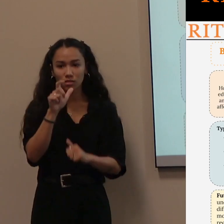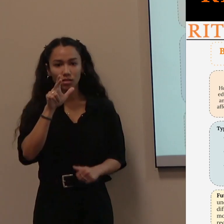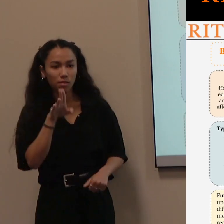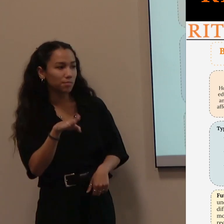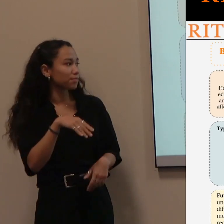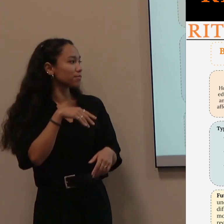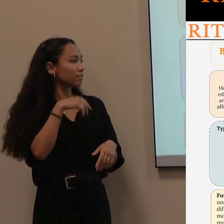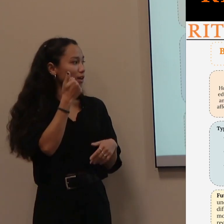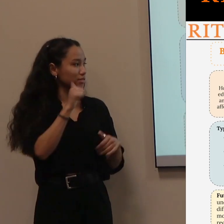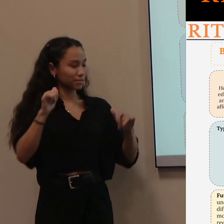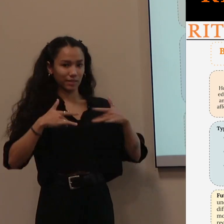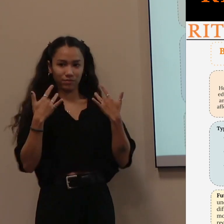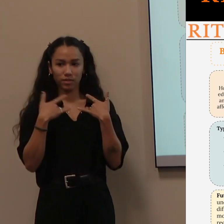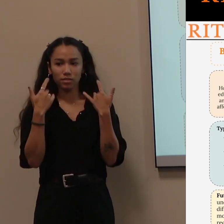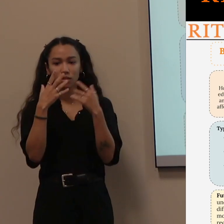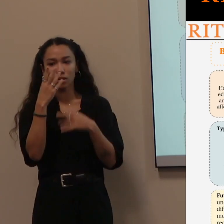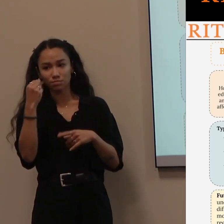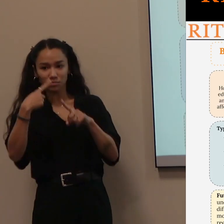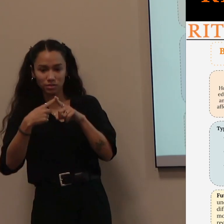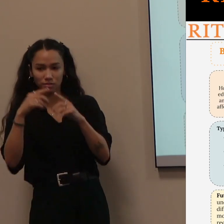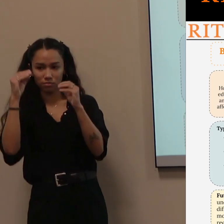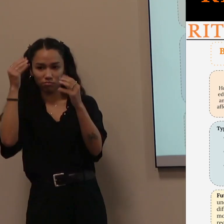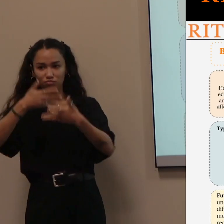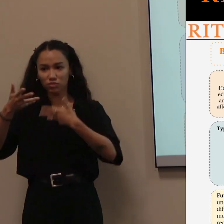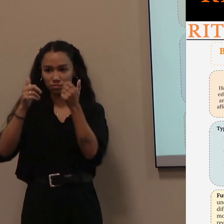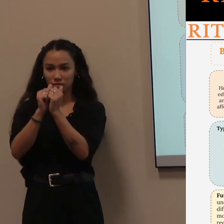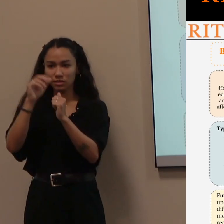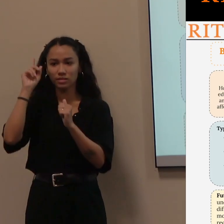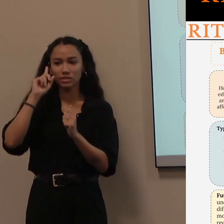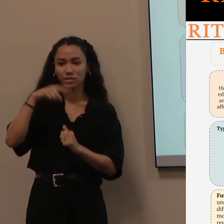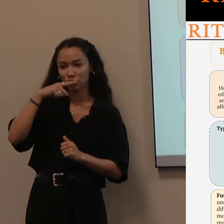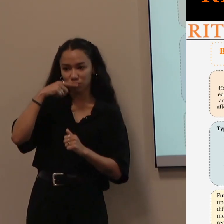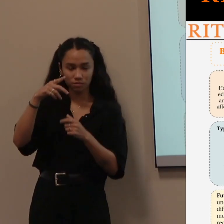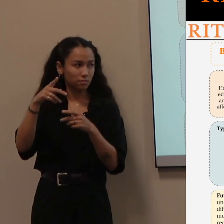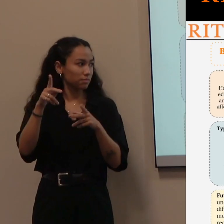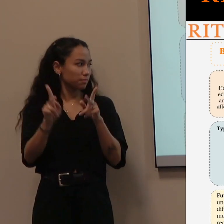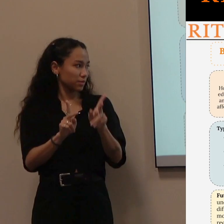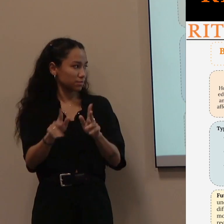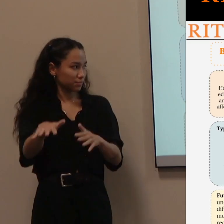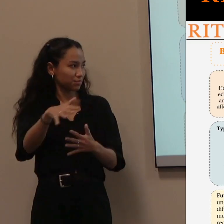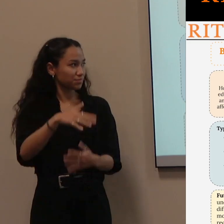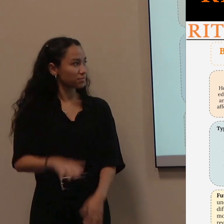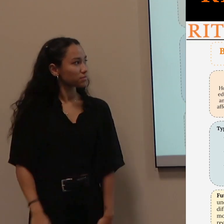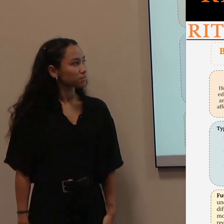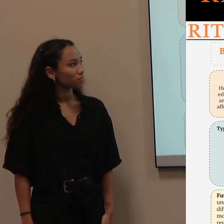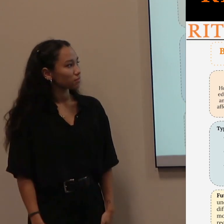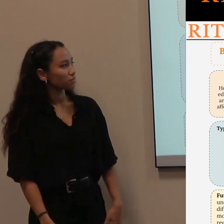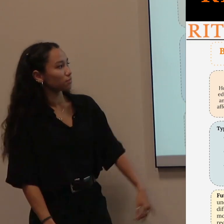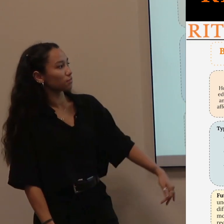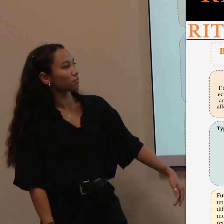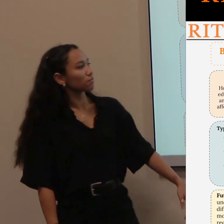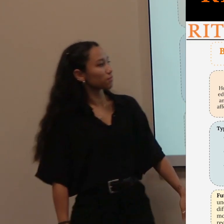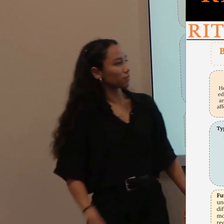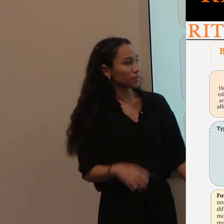We also looked at extracurricular and social inclusion. Were they involved in clubs or activities or did they experience